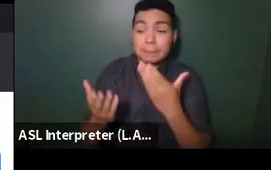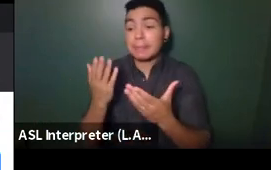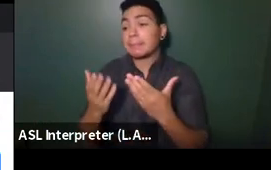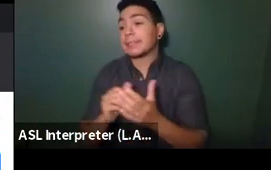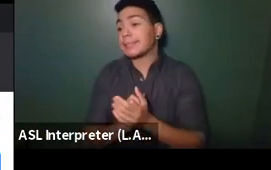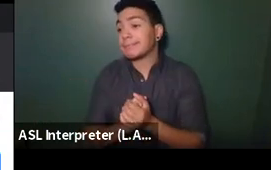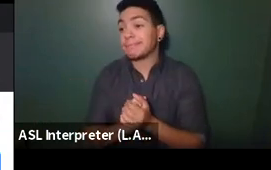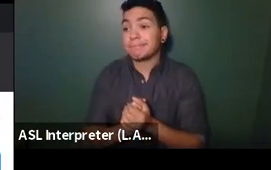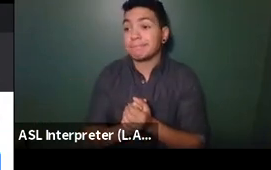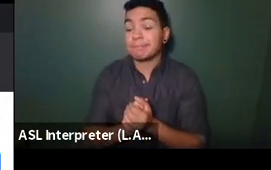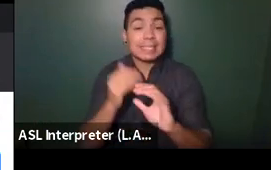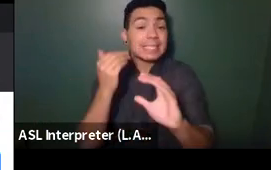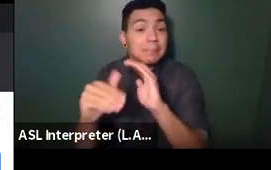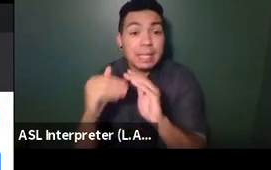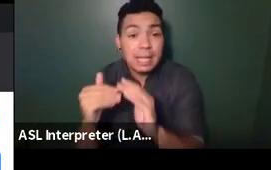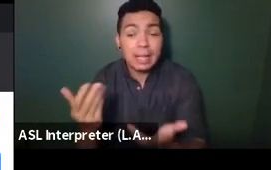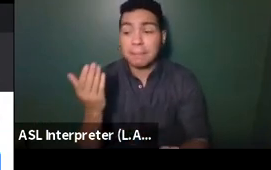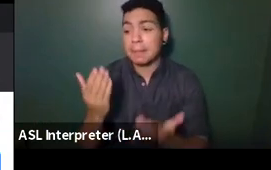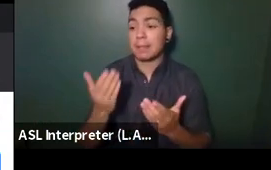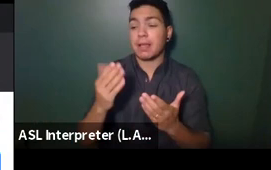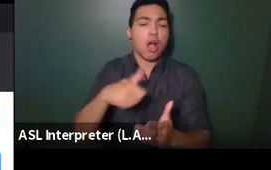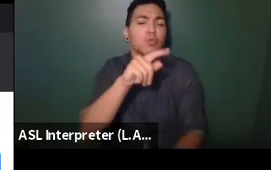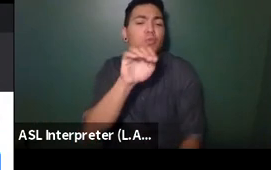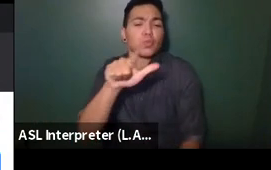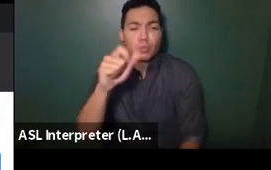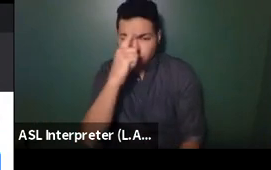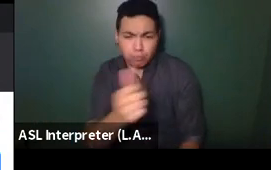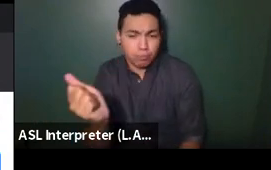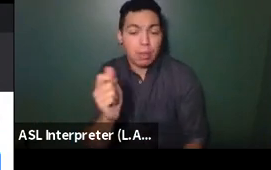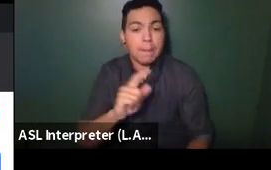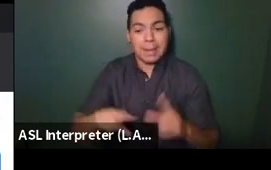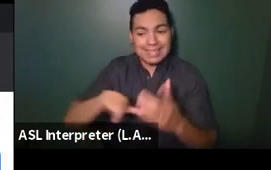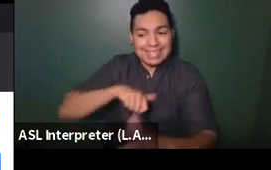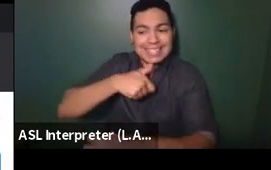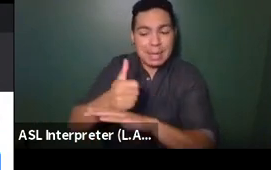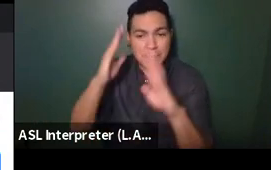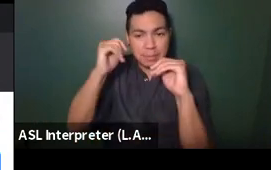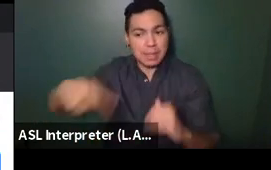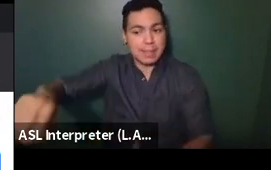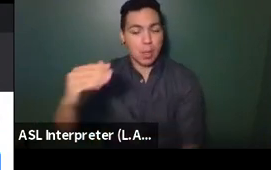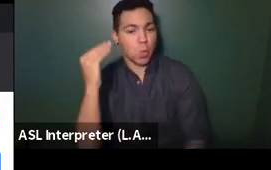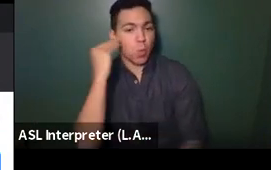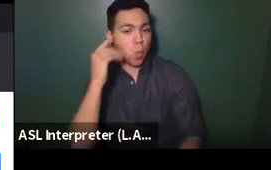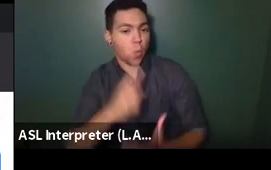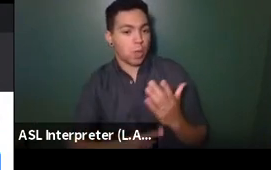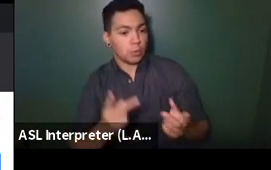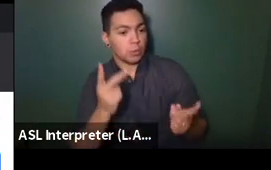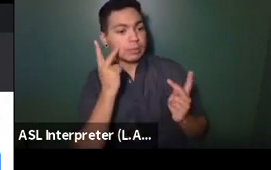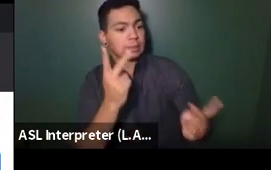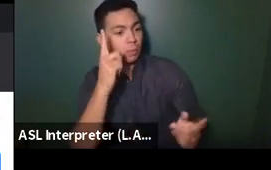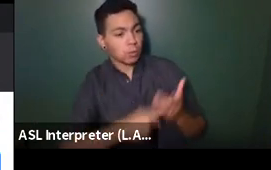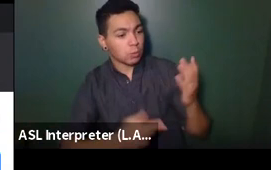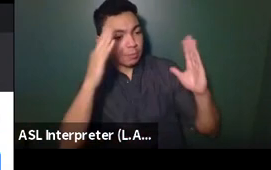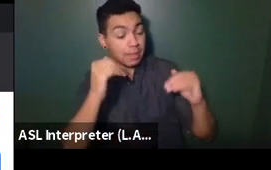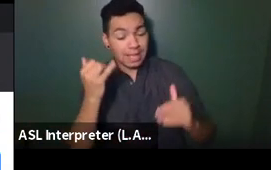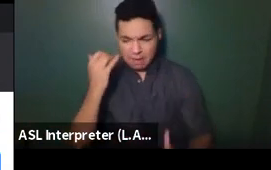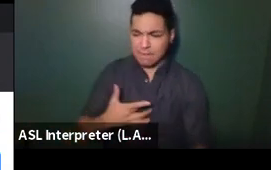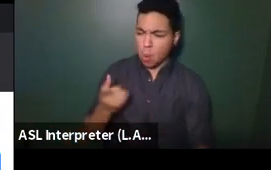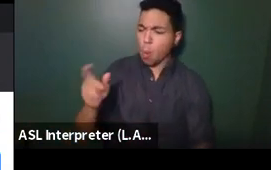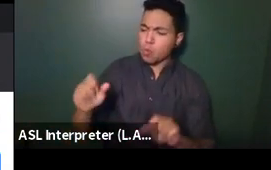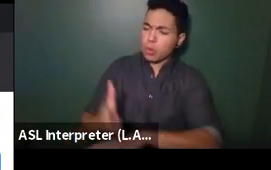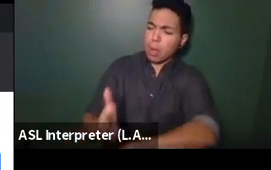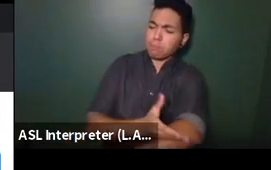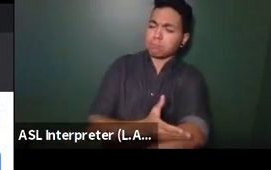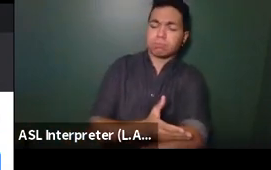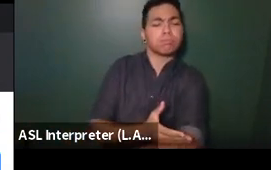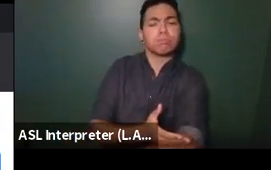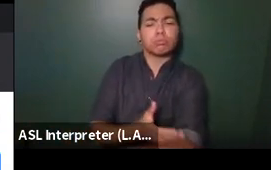Katherine Livick - ESD 112: you use email. Maybe you use a different tool. But you need to set up that expectation that if I feel like you could do better on an assignment I might ask you to do it again.